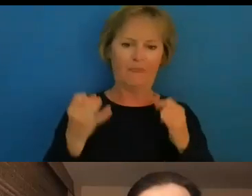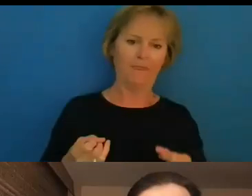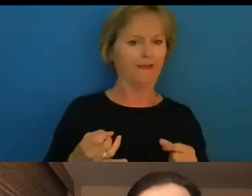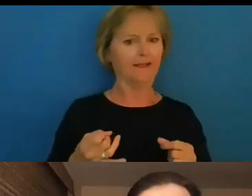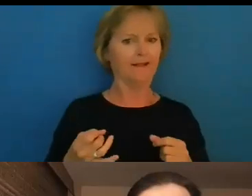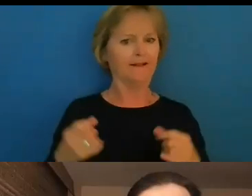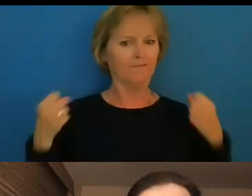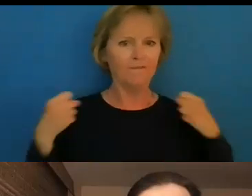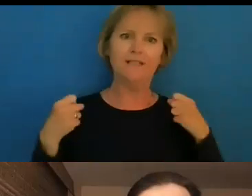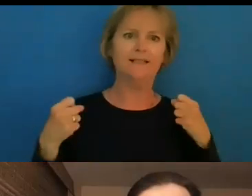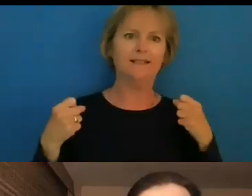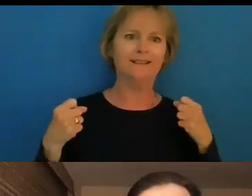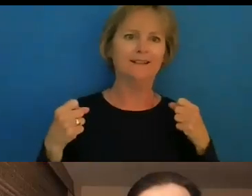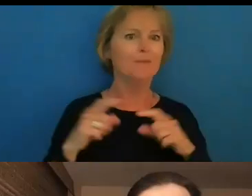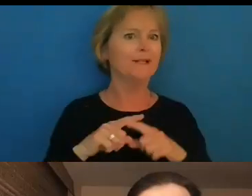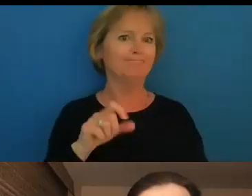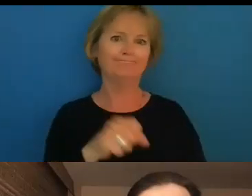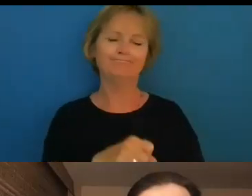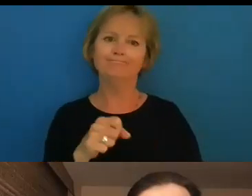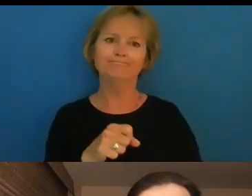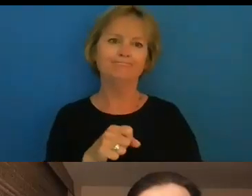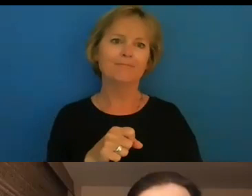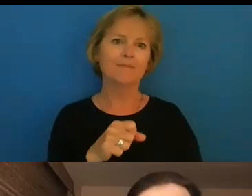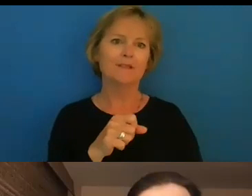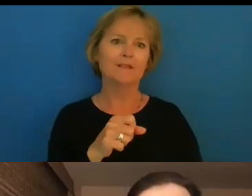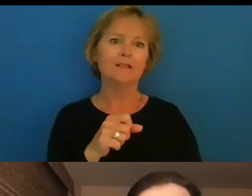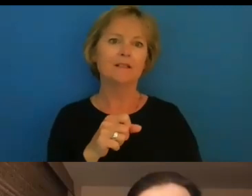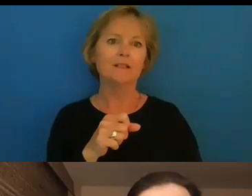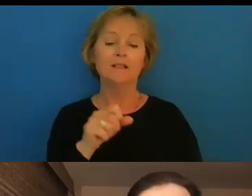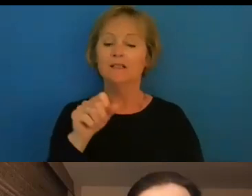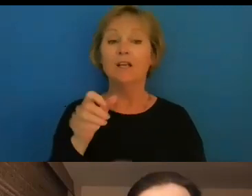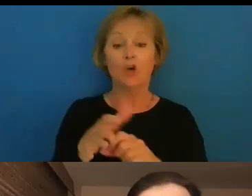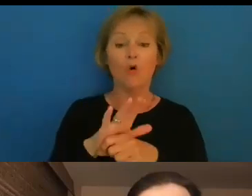But yeah, the COVID-15 thing I mentioned, is people